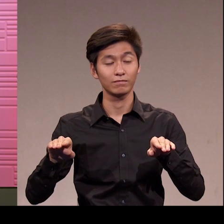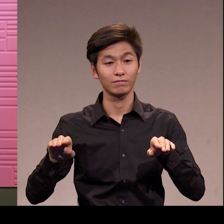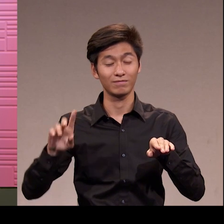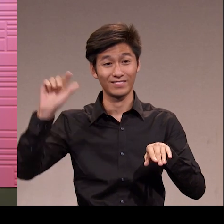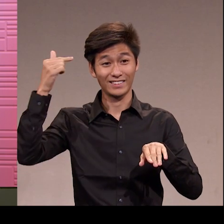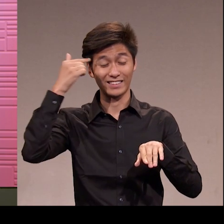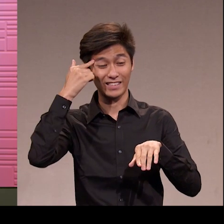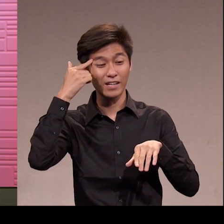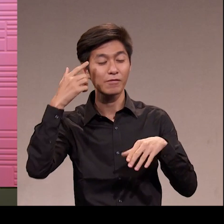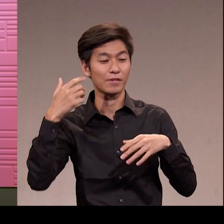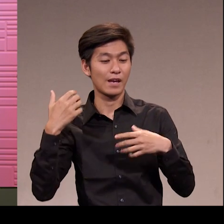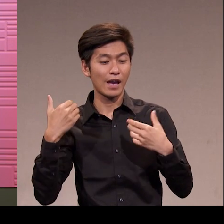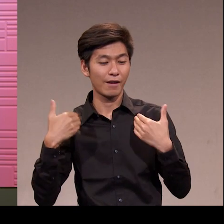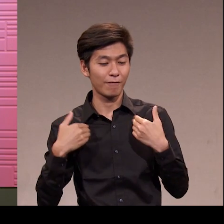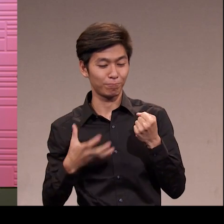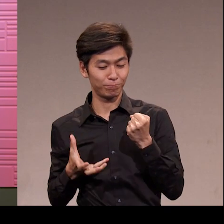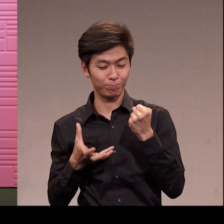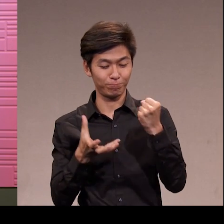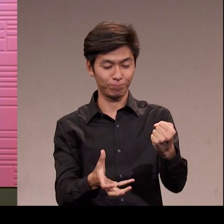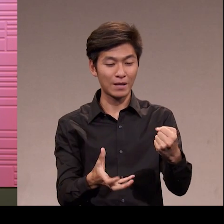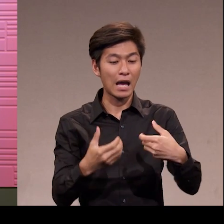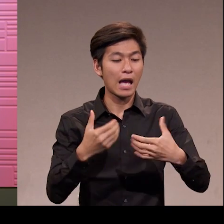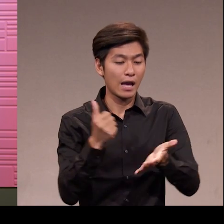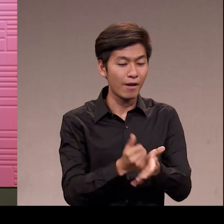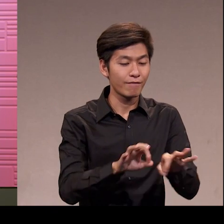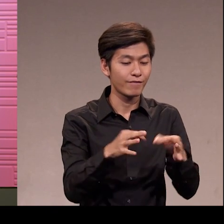and subsidies so that nearly every family can afford a HDB flat.